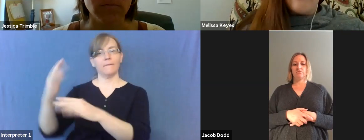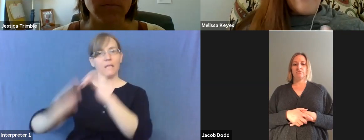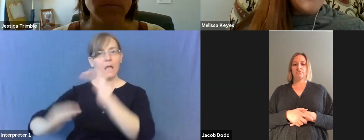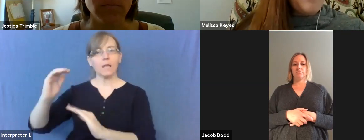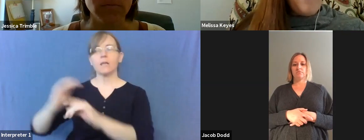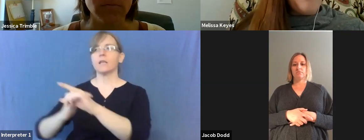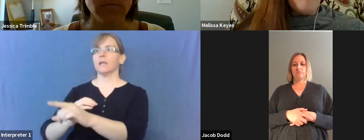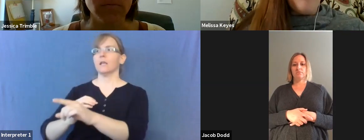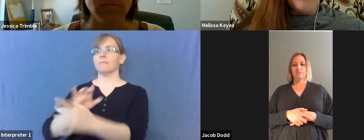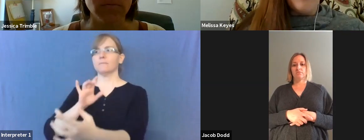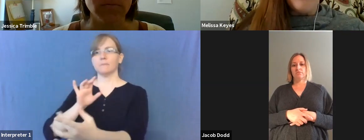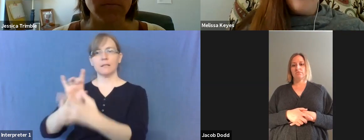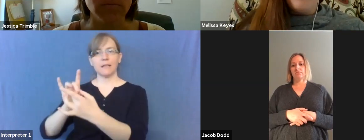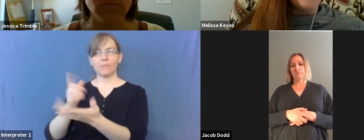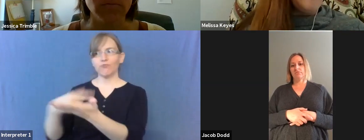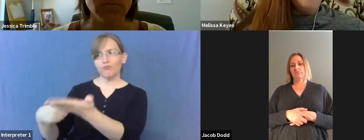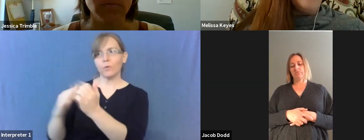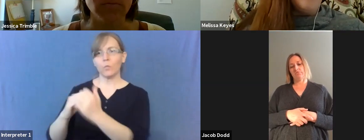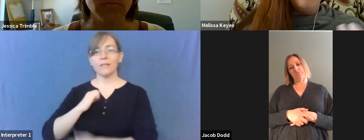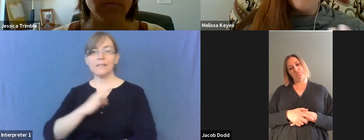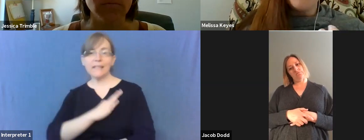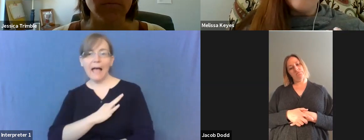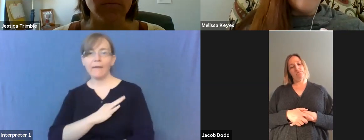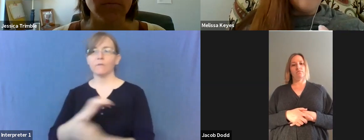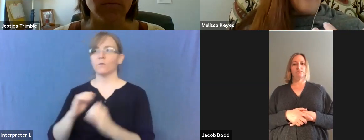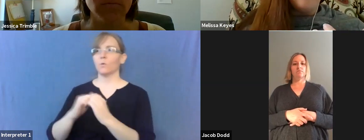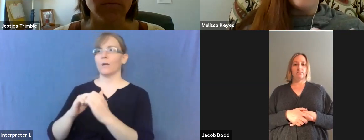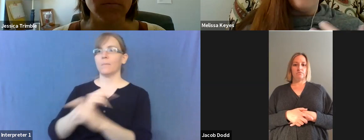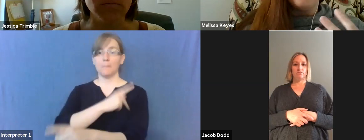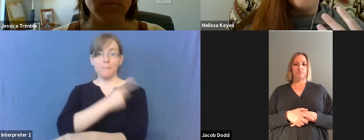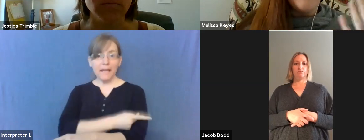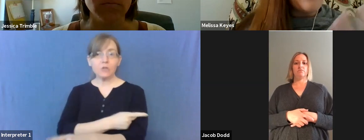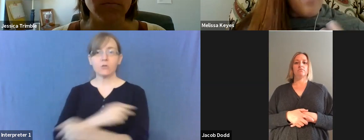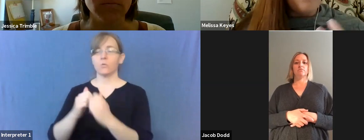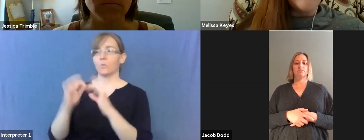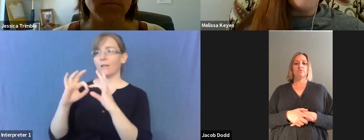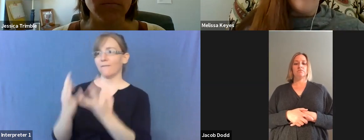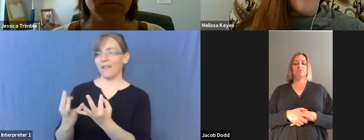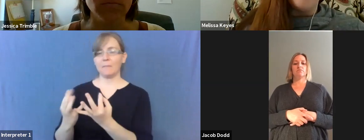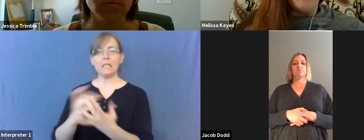connecting with family members, we're trying to do this virtually, either over video conferencing platforms